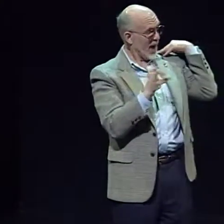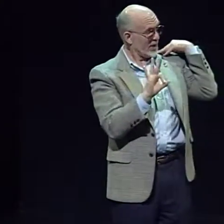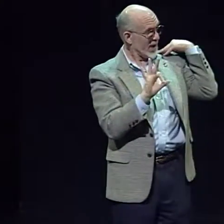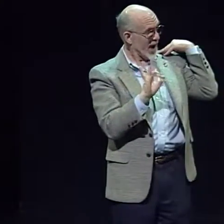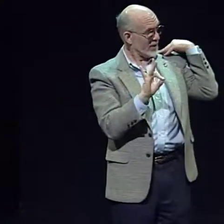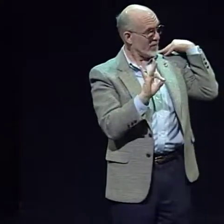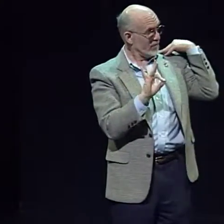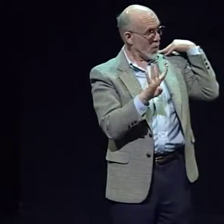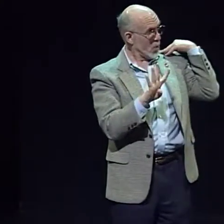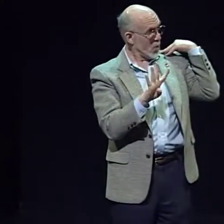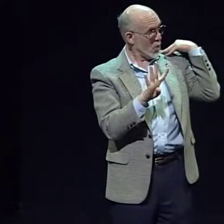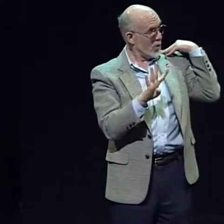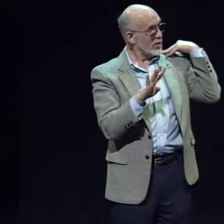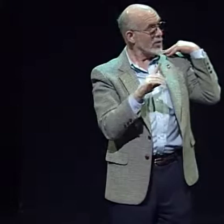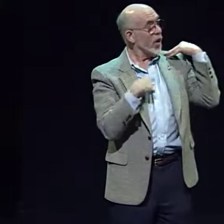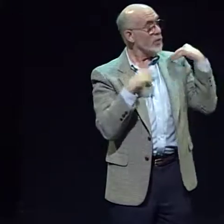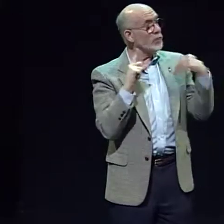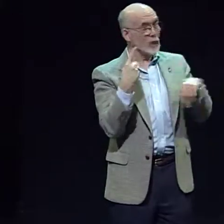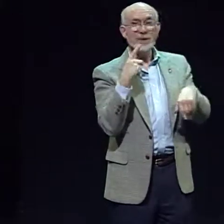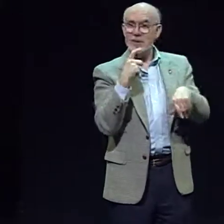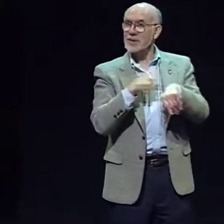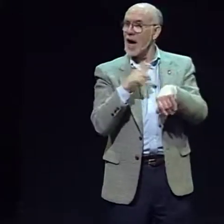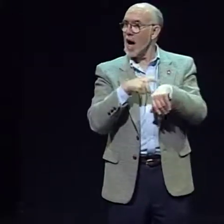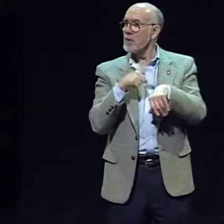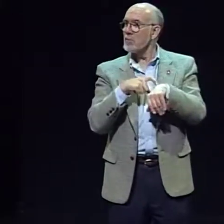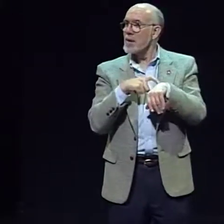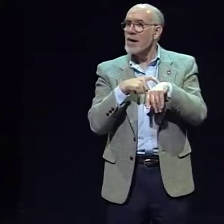WHEN I FIRST STARTED BACK IN 1984,